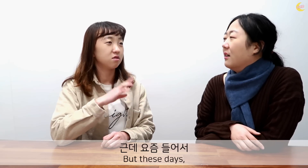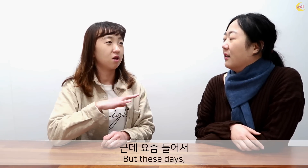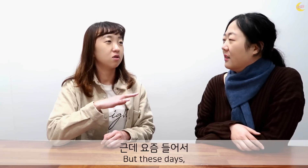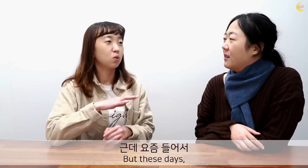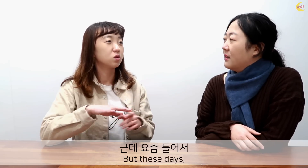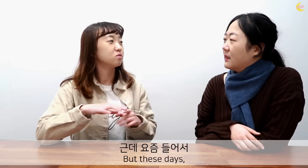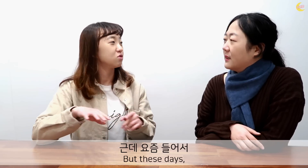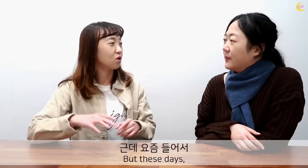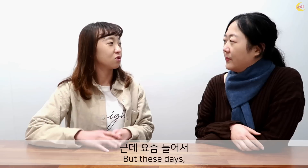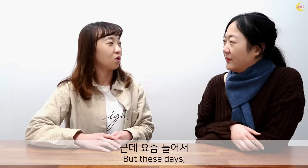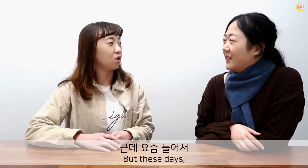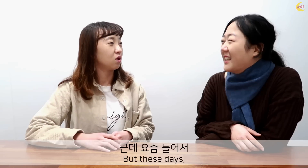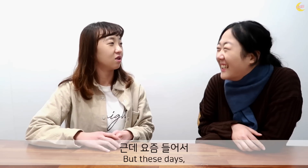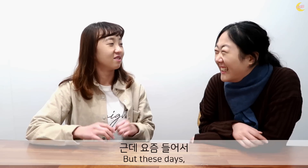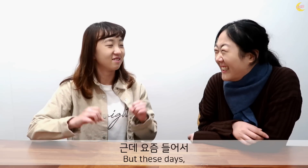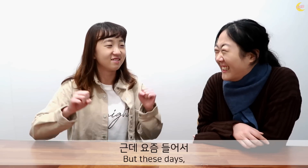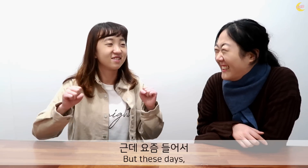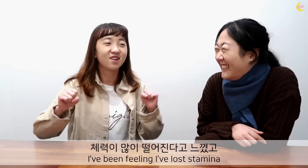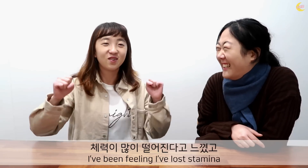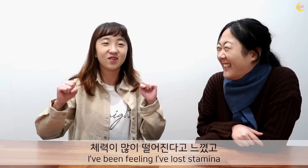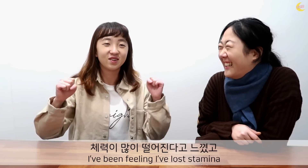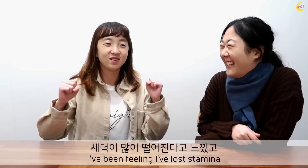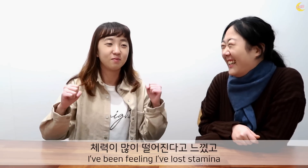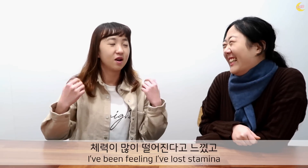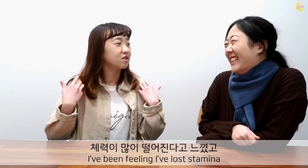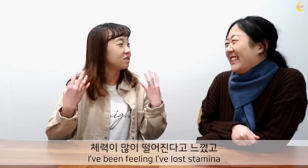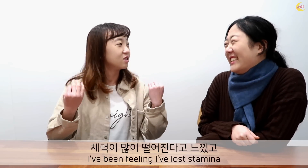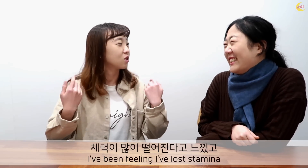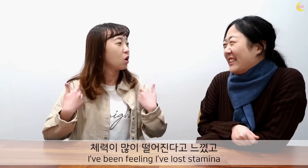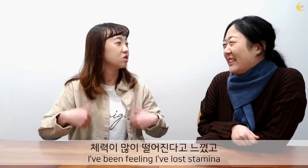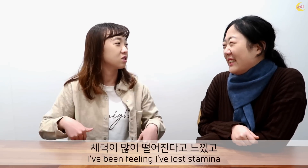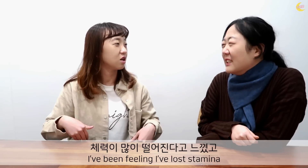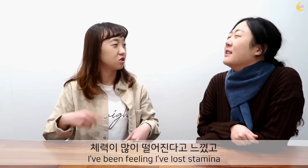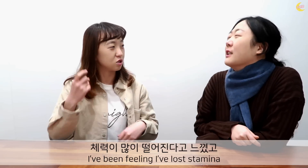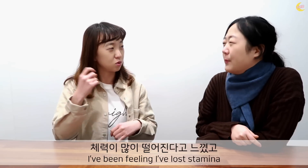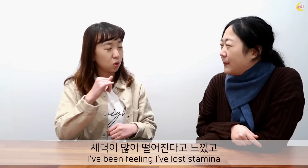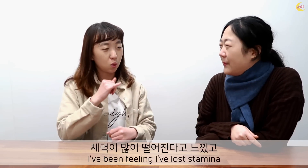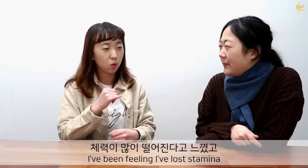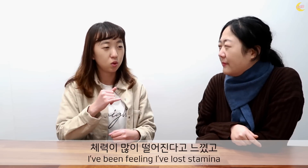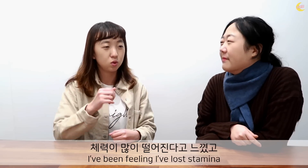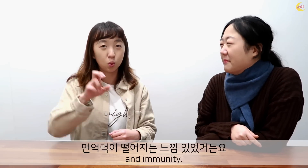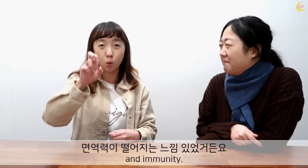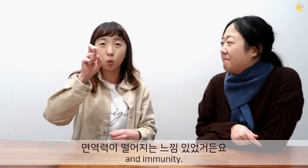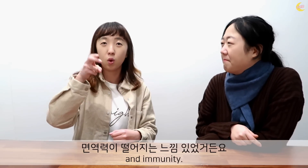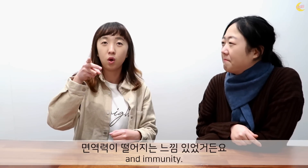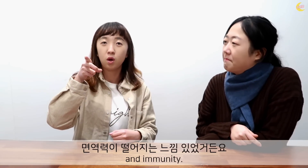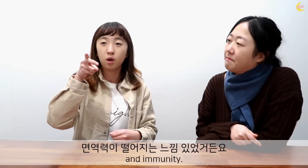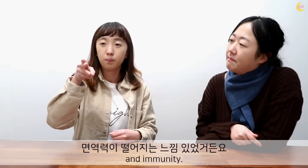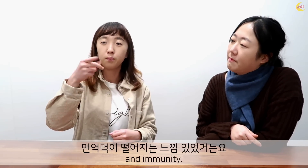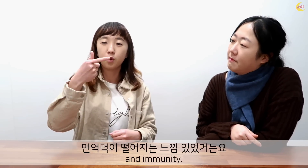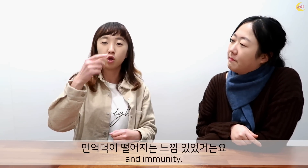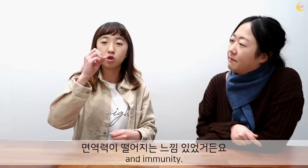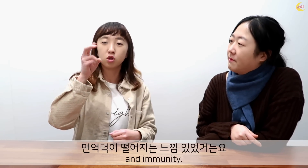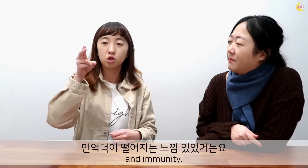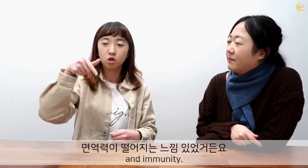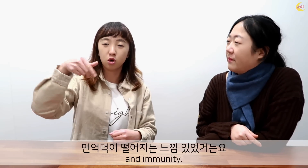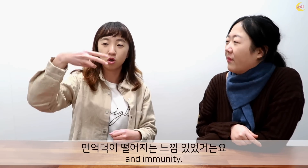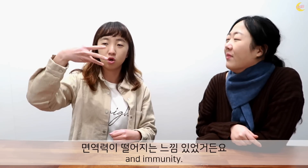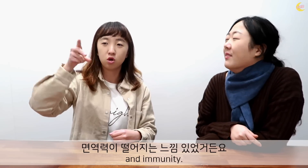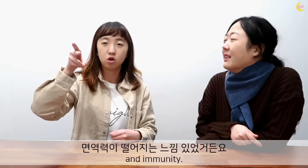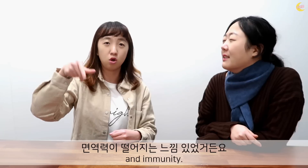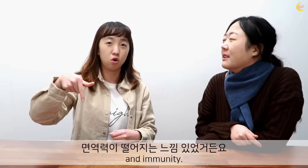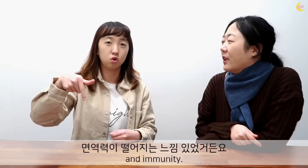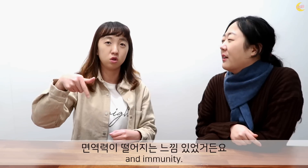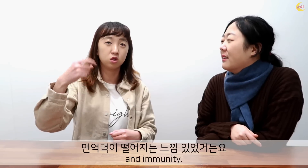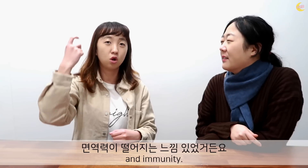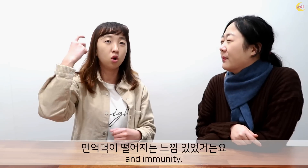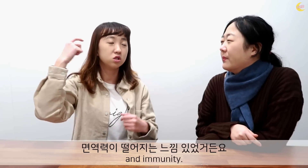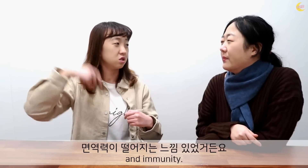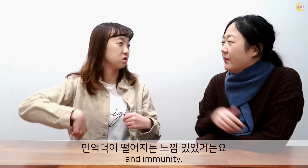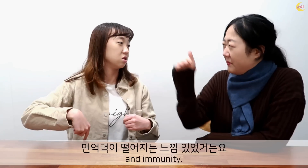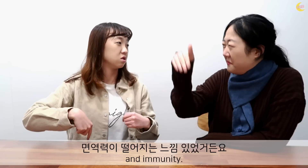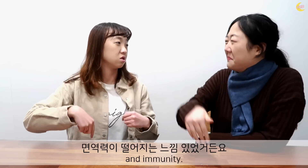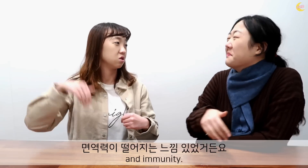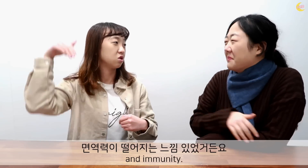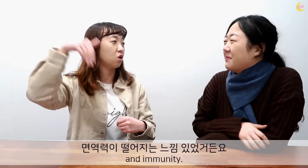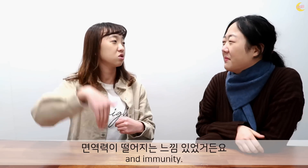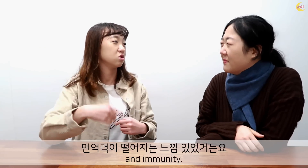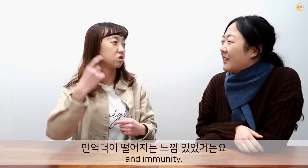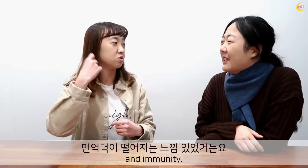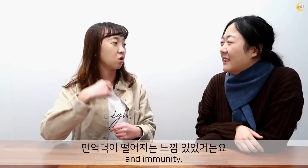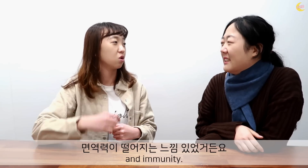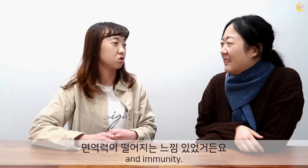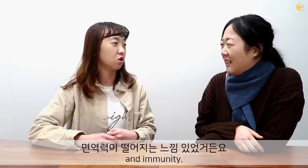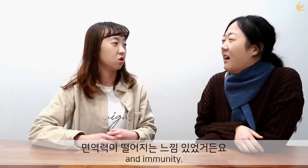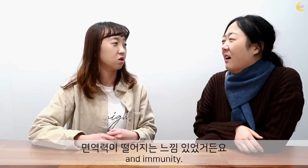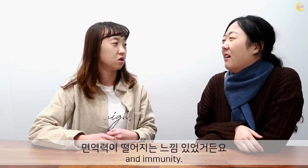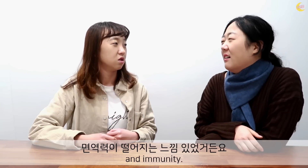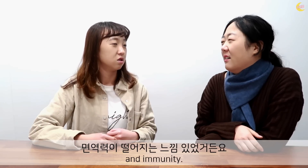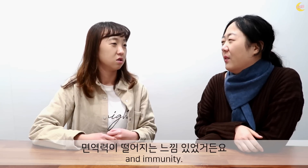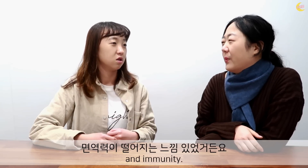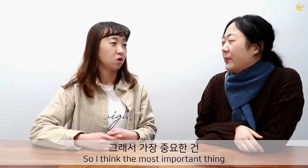But these days, I’ve been feeling I’ve lost stamina and immunity.